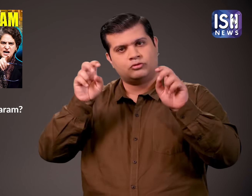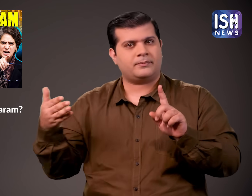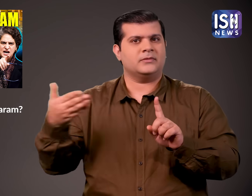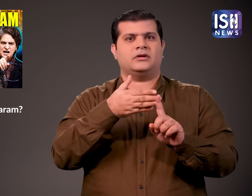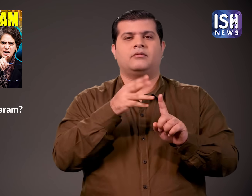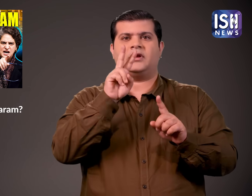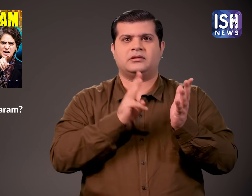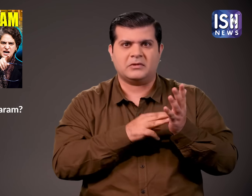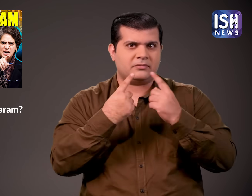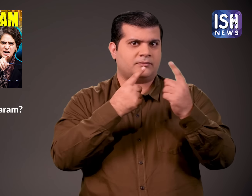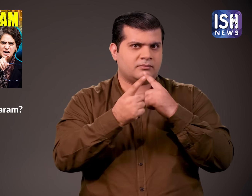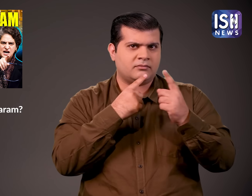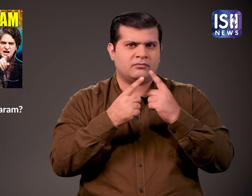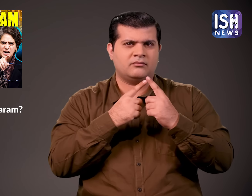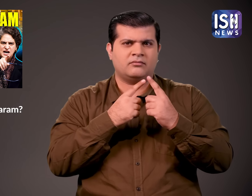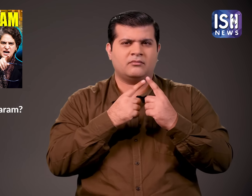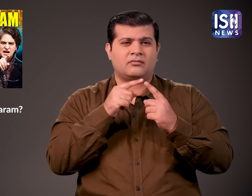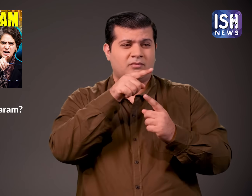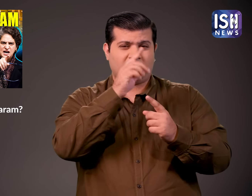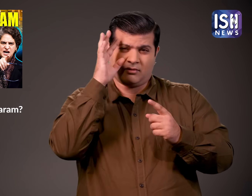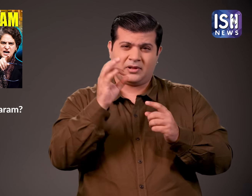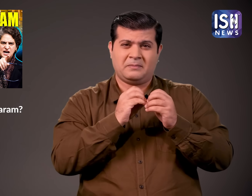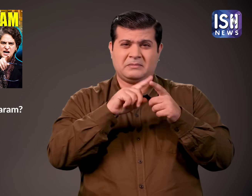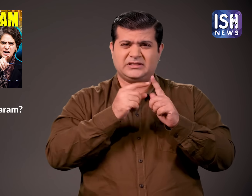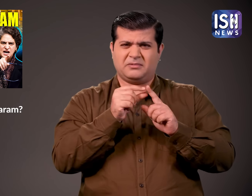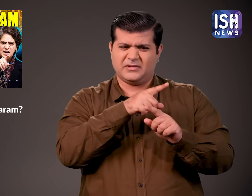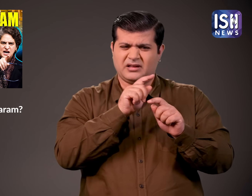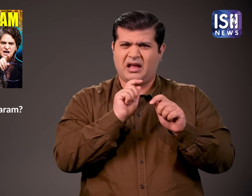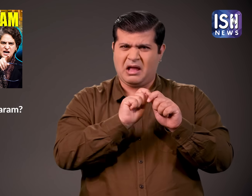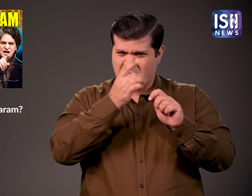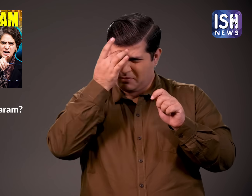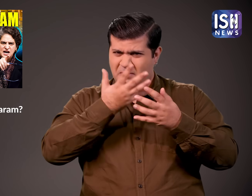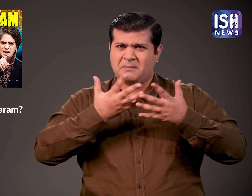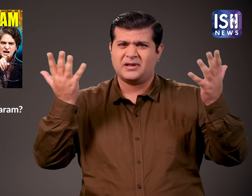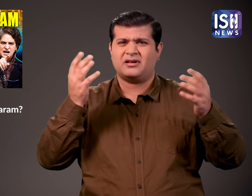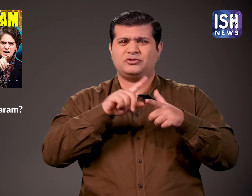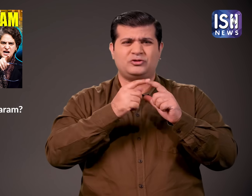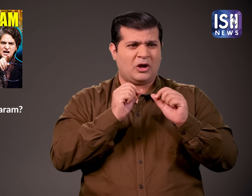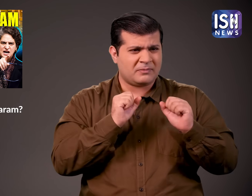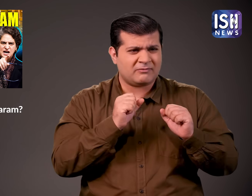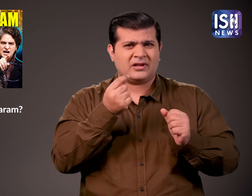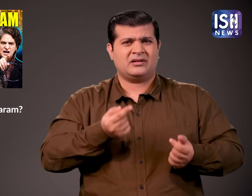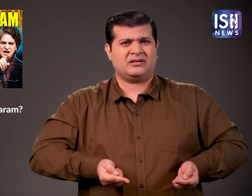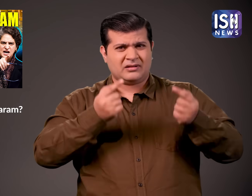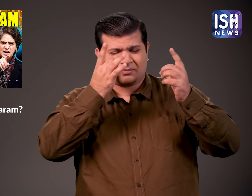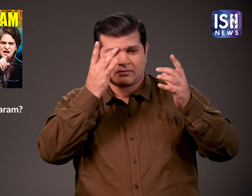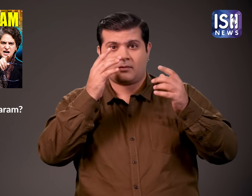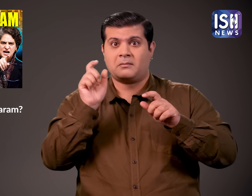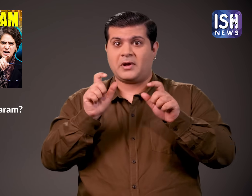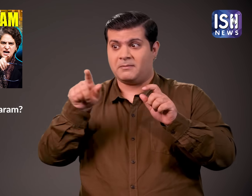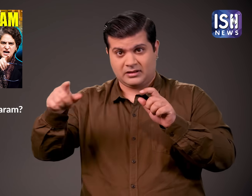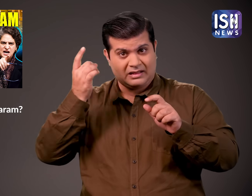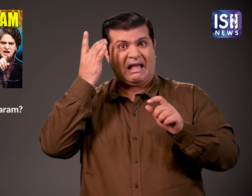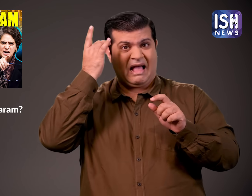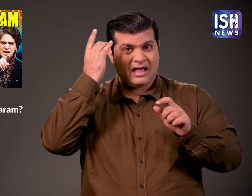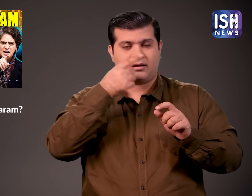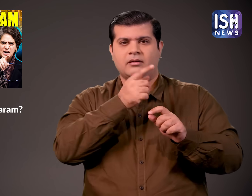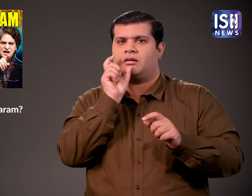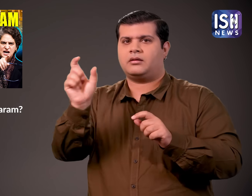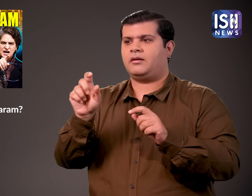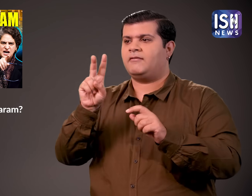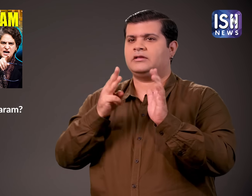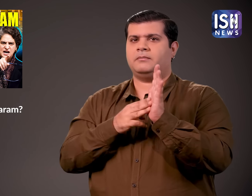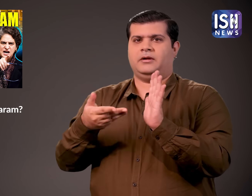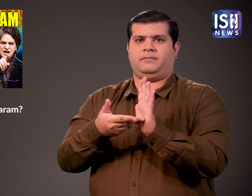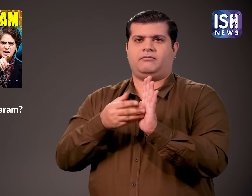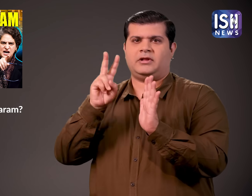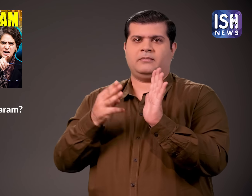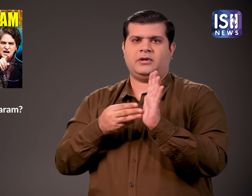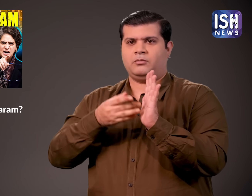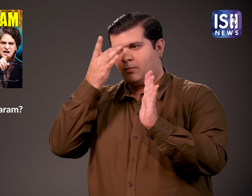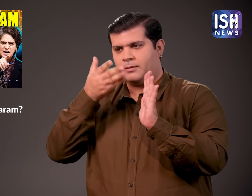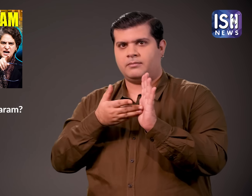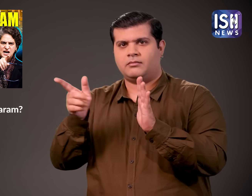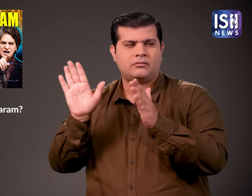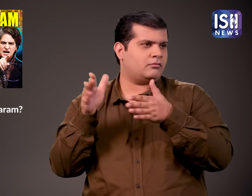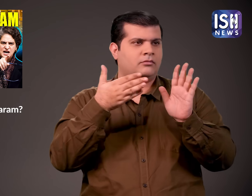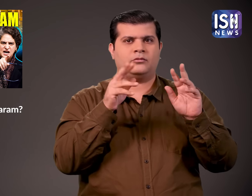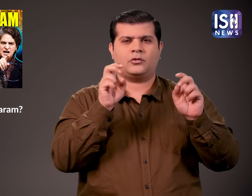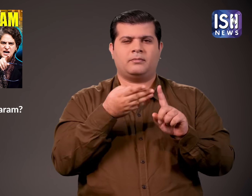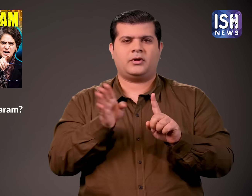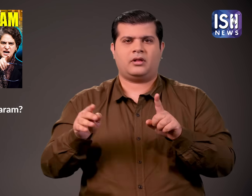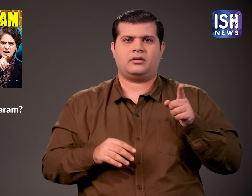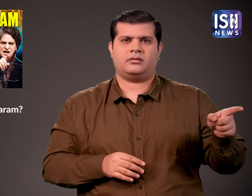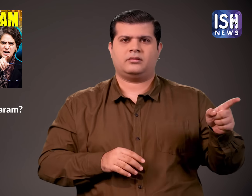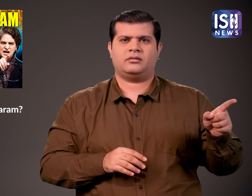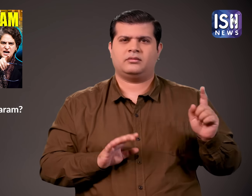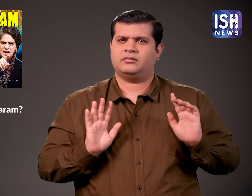"The government wants to divert people's attention from the real issues.”